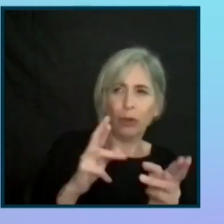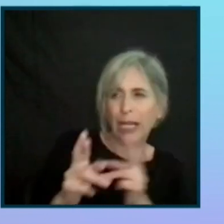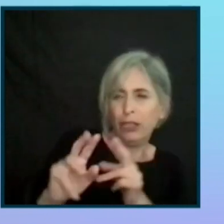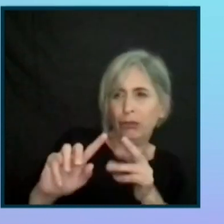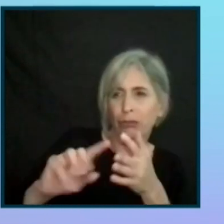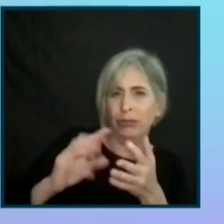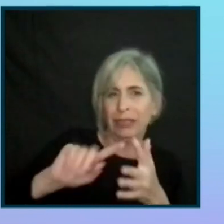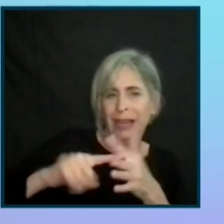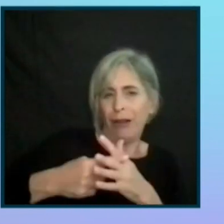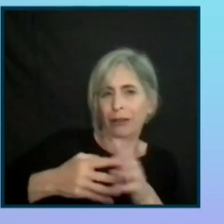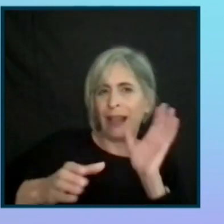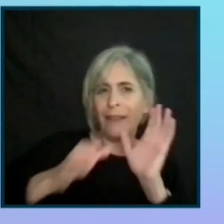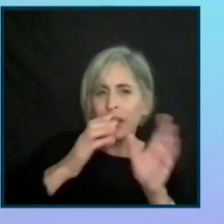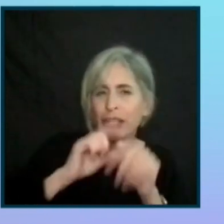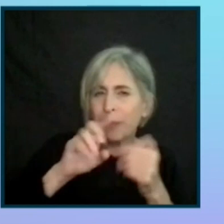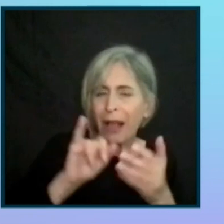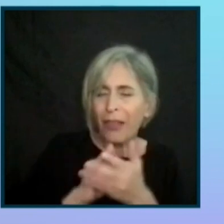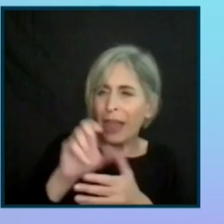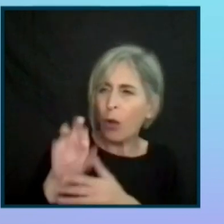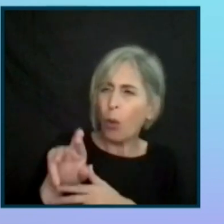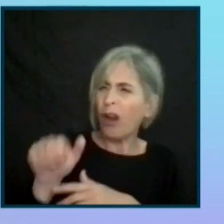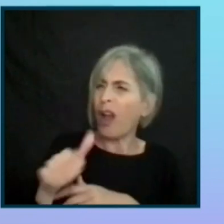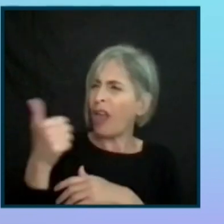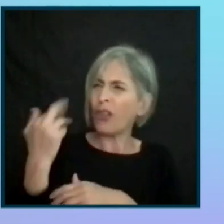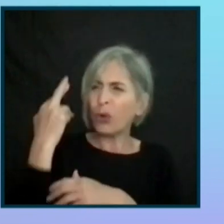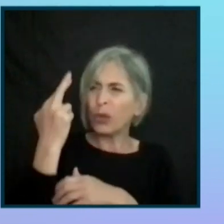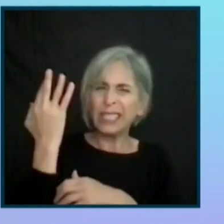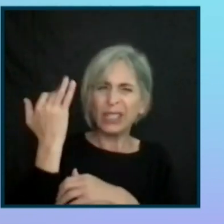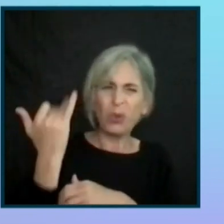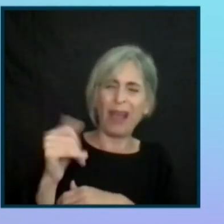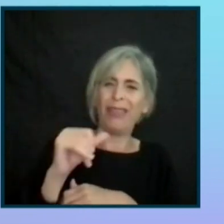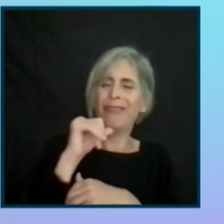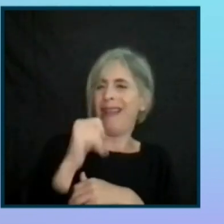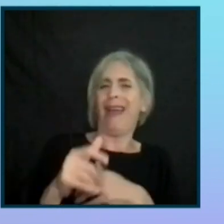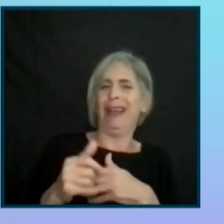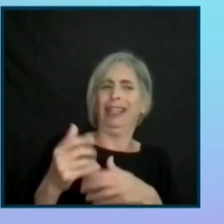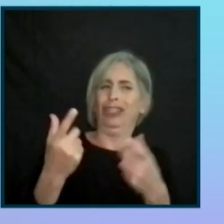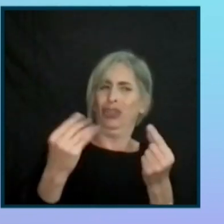other things that are causing that to happen?